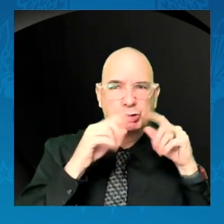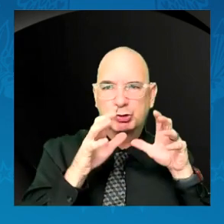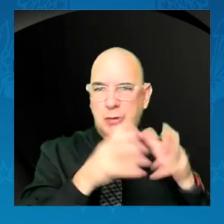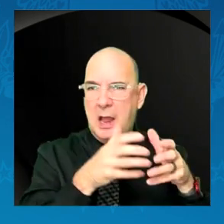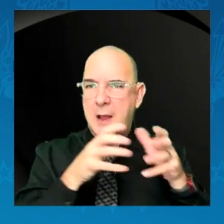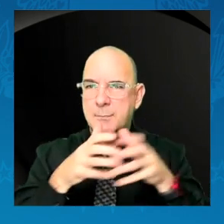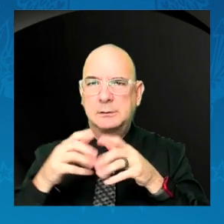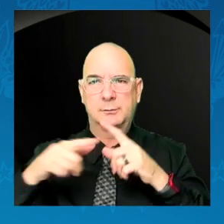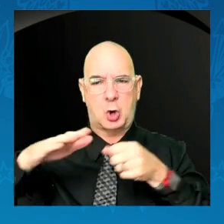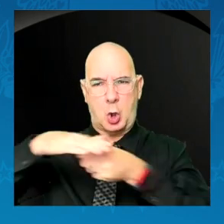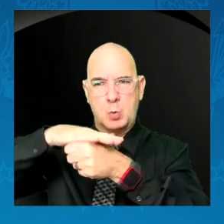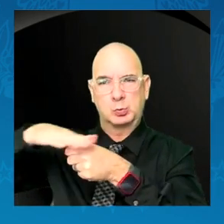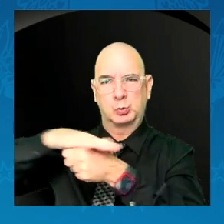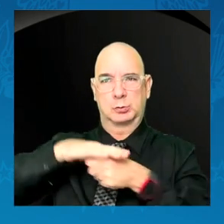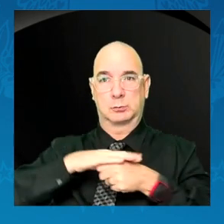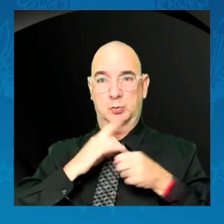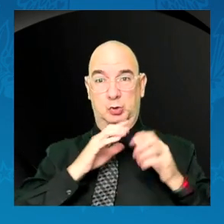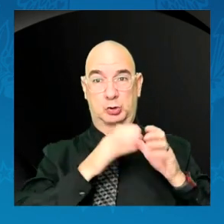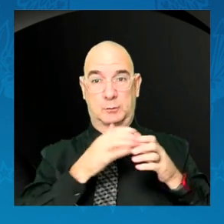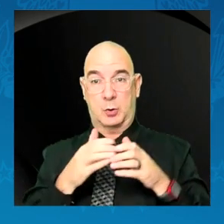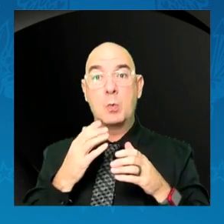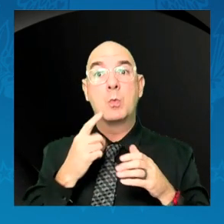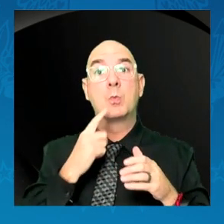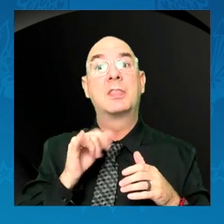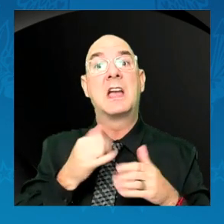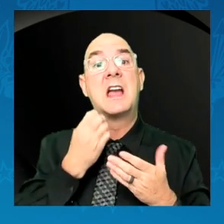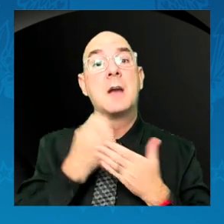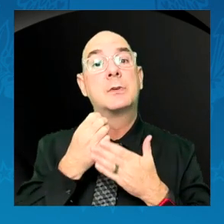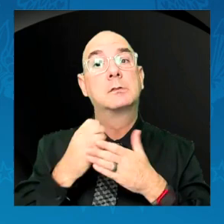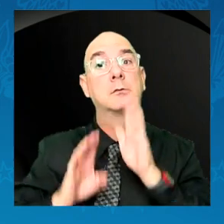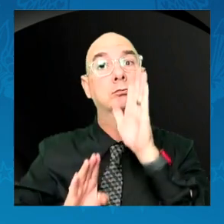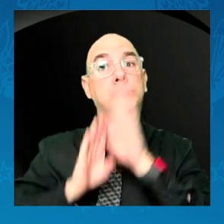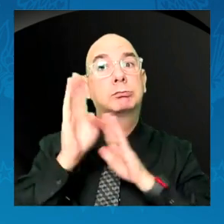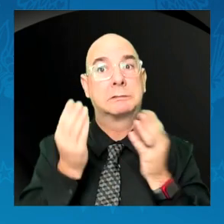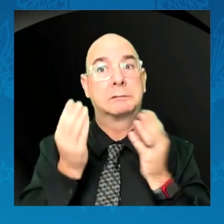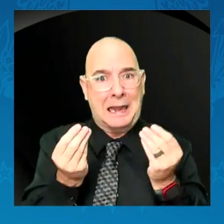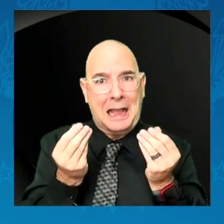and economic development. The Landsat images tell the story